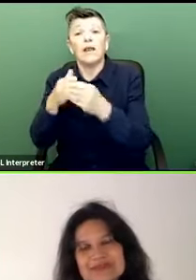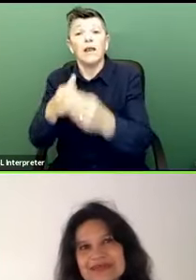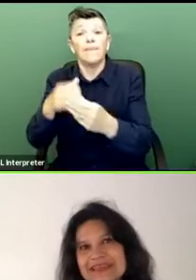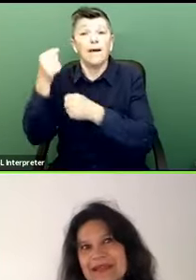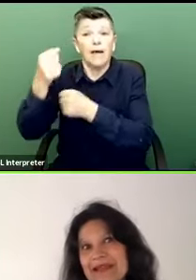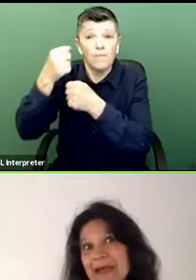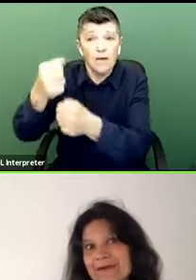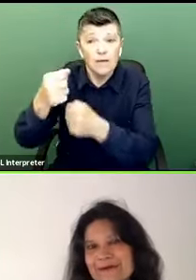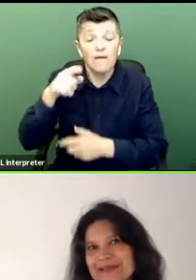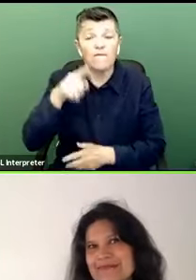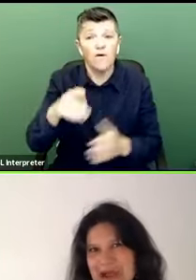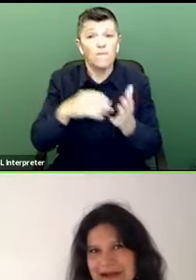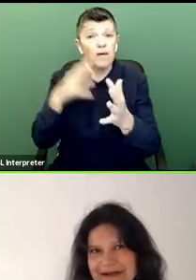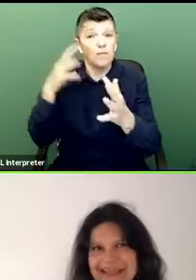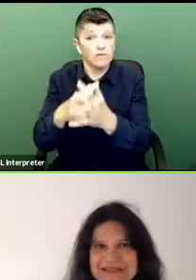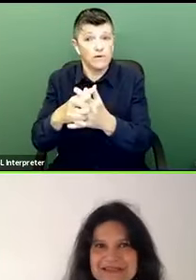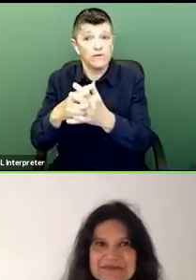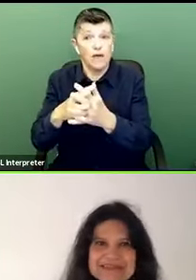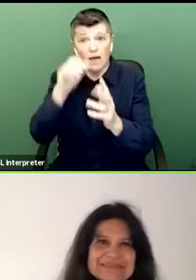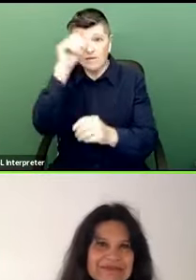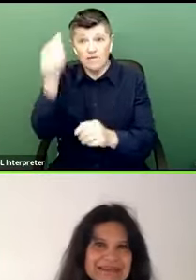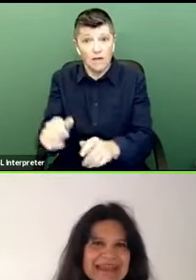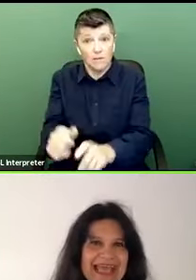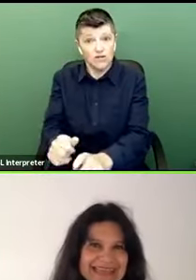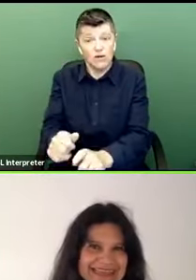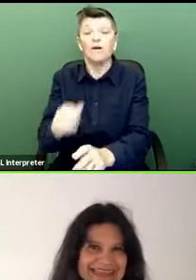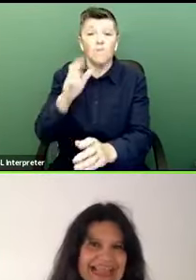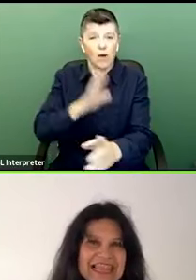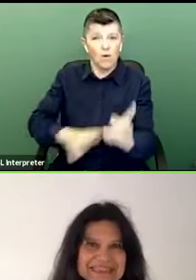to announce his legacy. Amartya Sen's